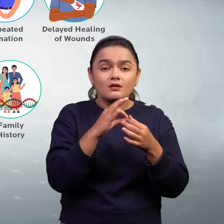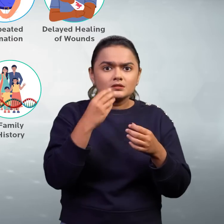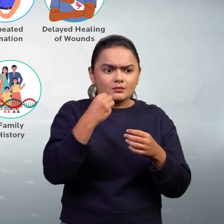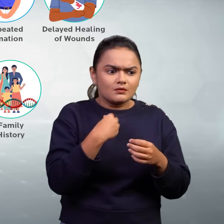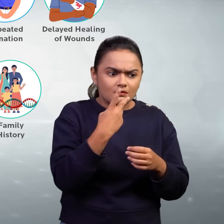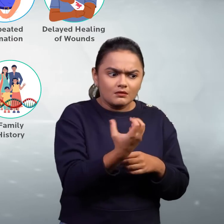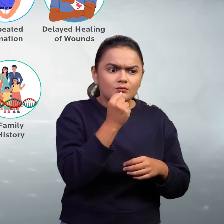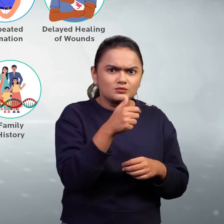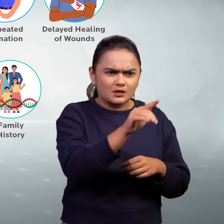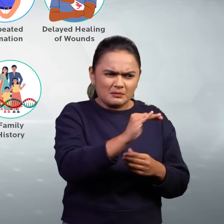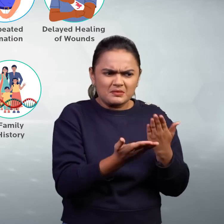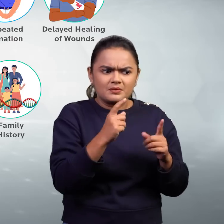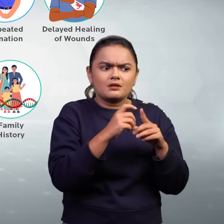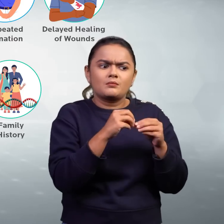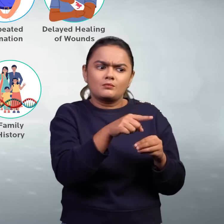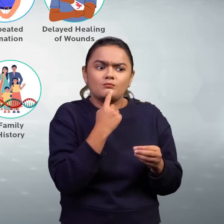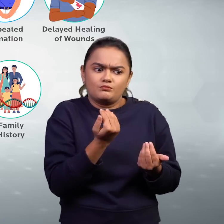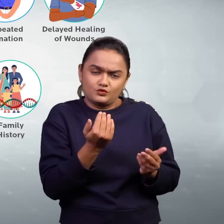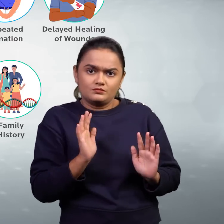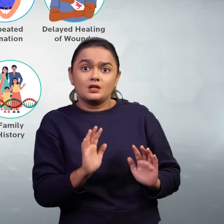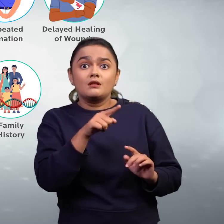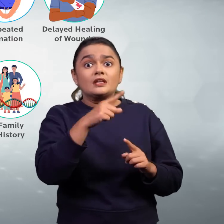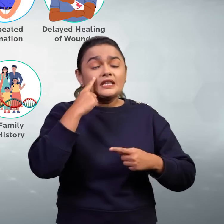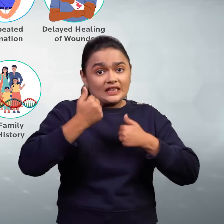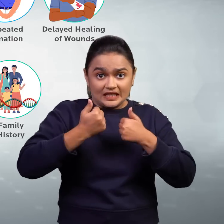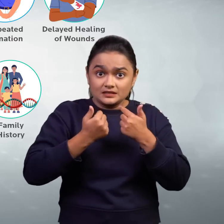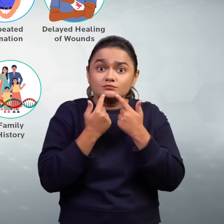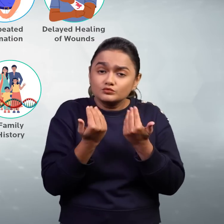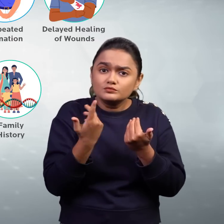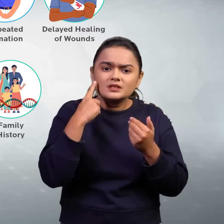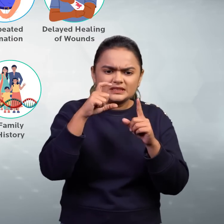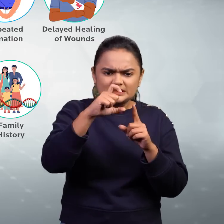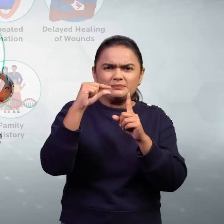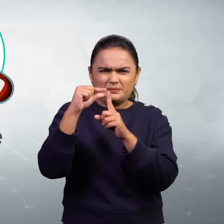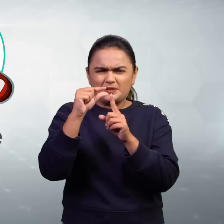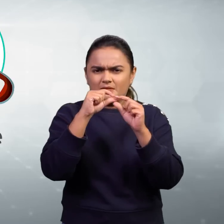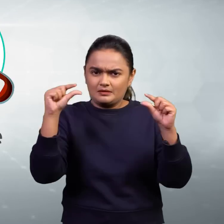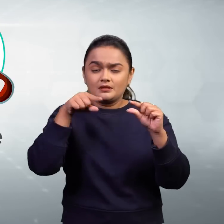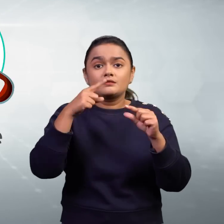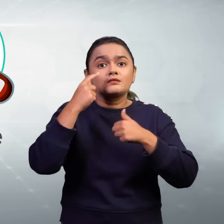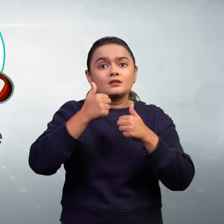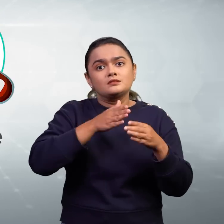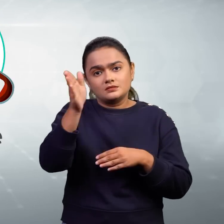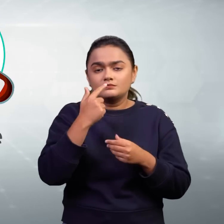Through this, we can determine if the child has diabetes. We can also perform a test called the C-peptide test.